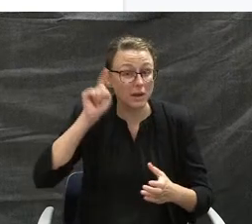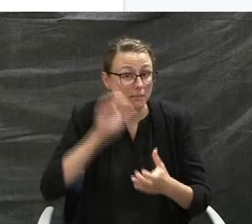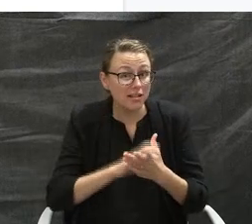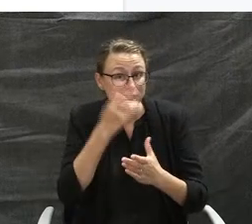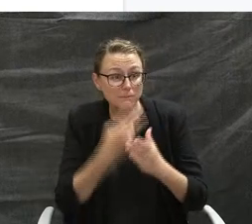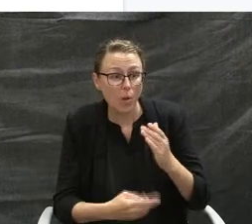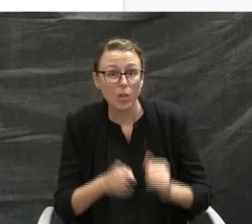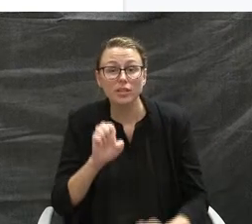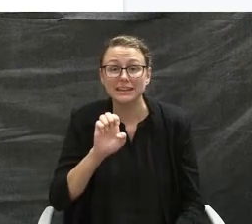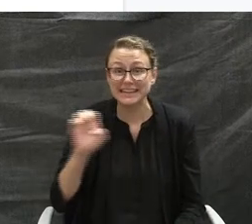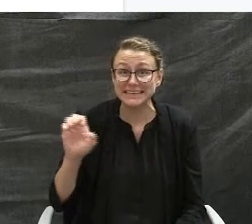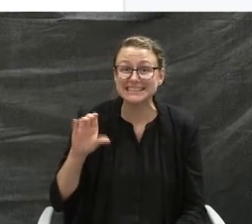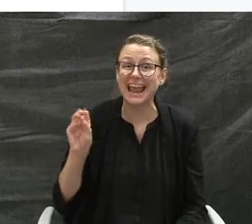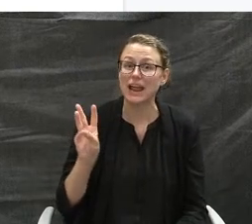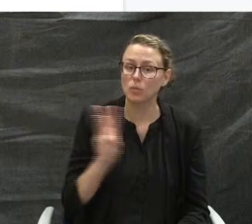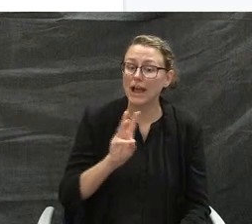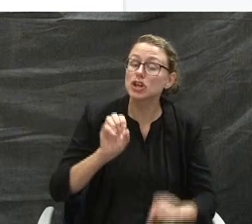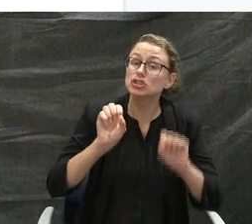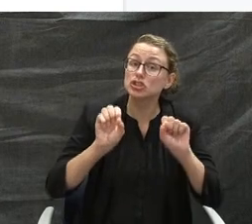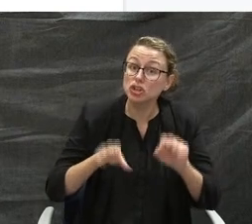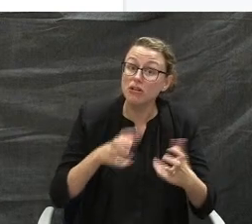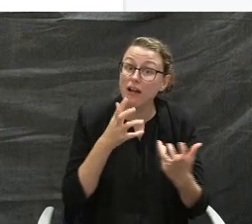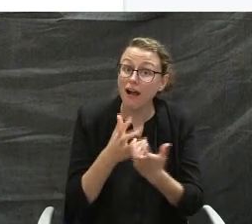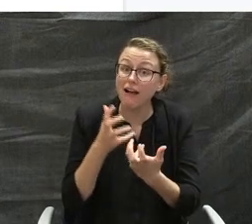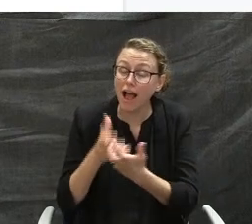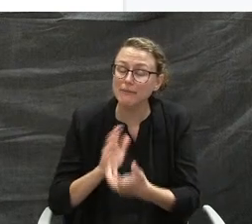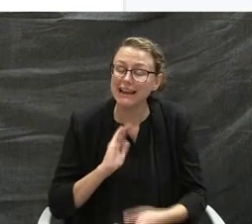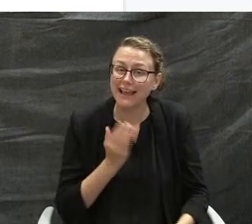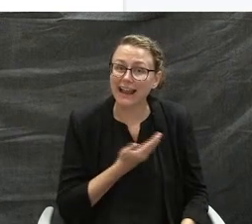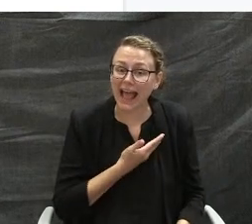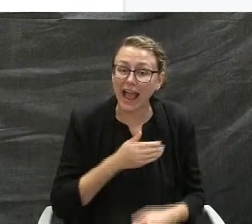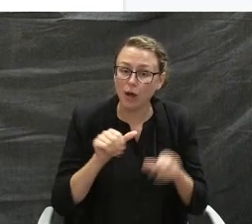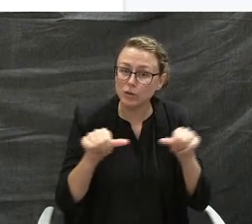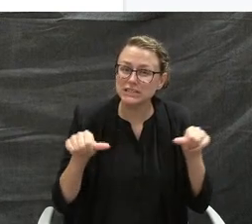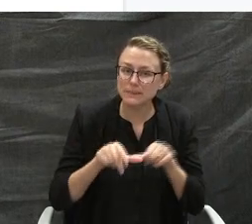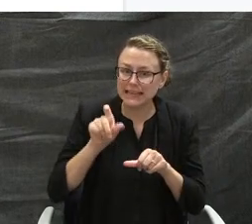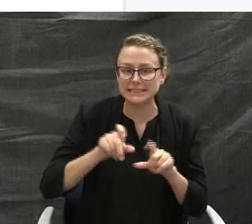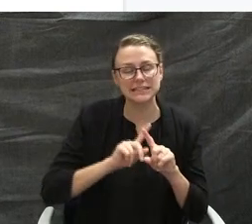our space needs, but we would need more research to be done on